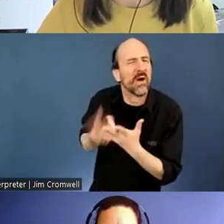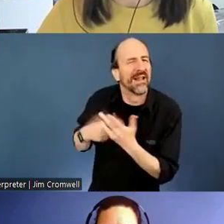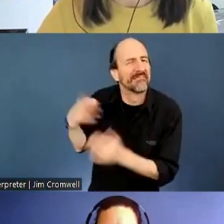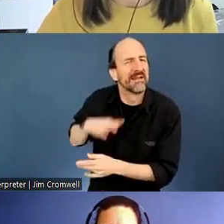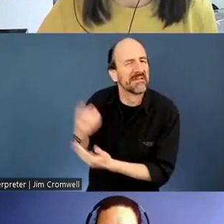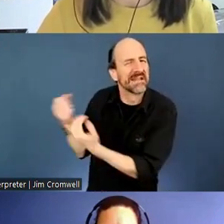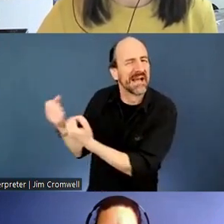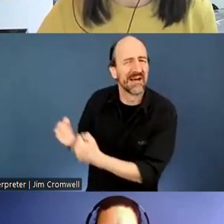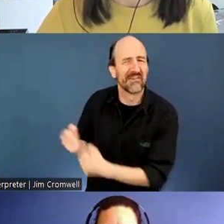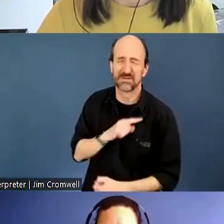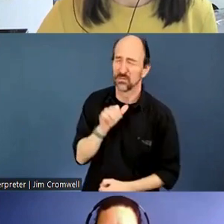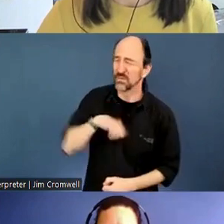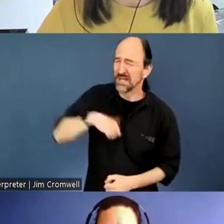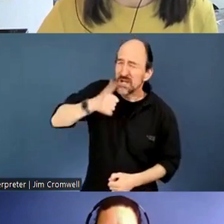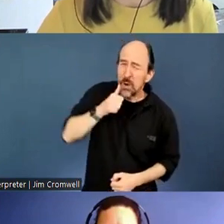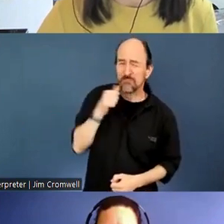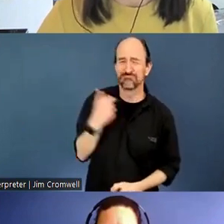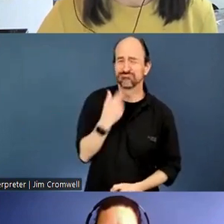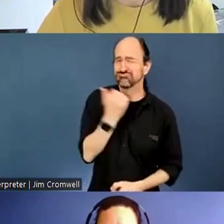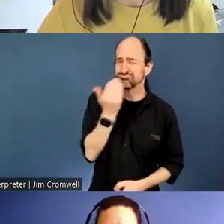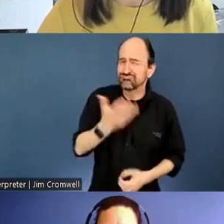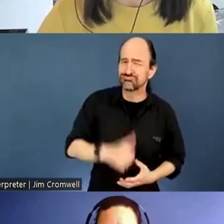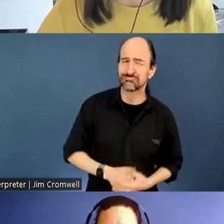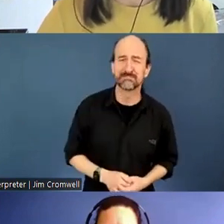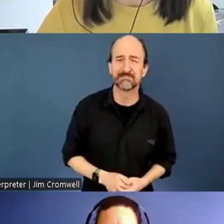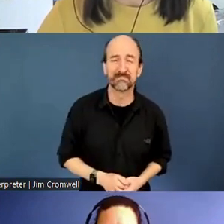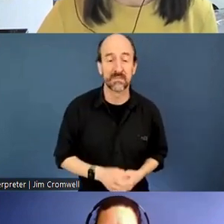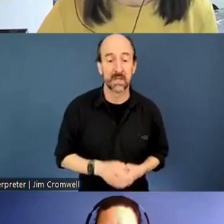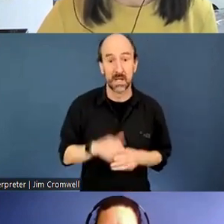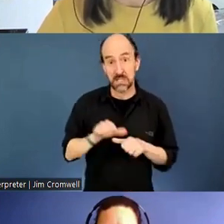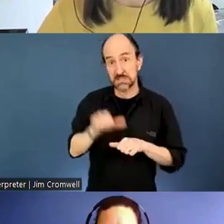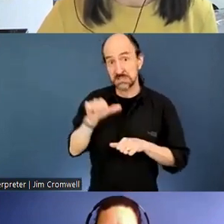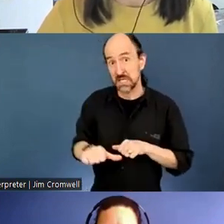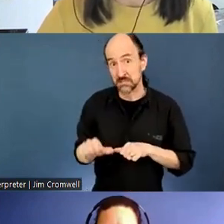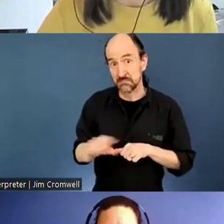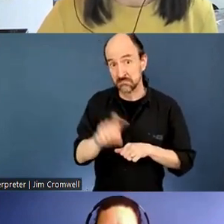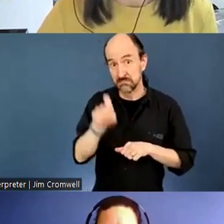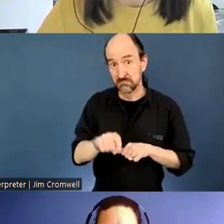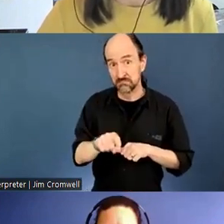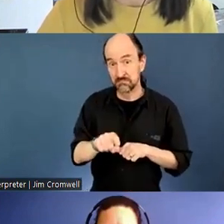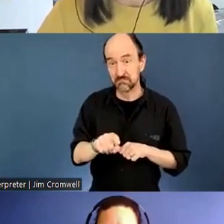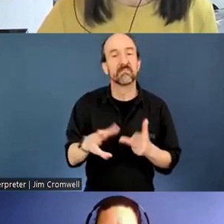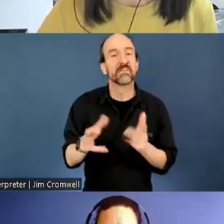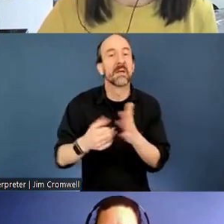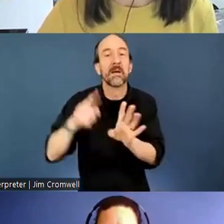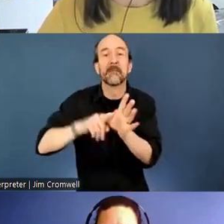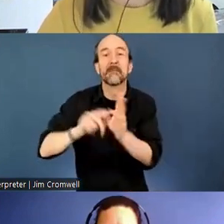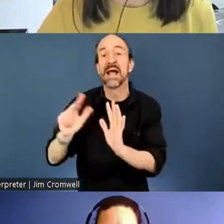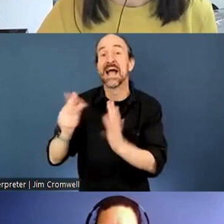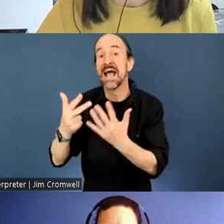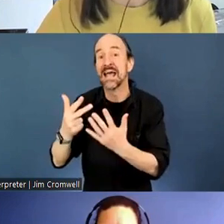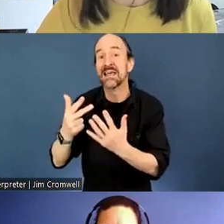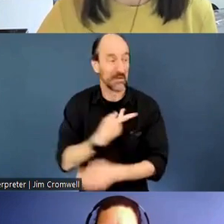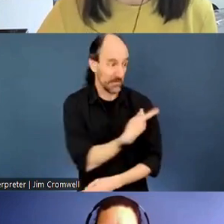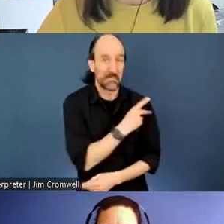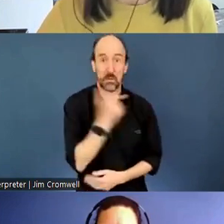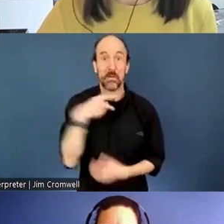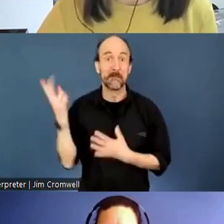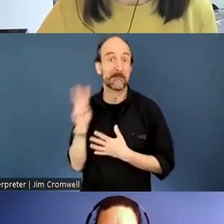of work. What is next? On May 8th we'll be back, Nancy and I, and we're so happy to be back